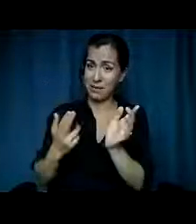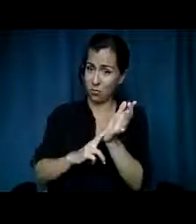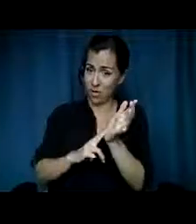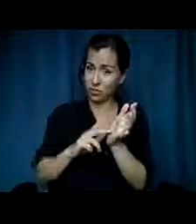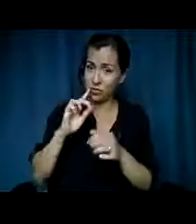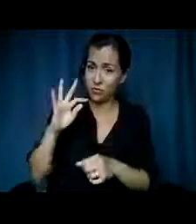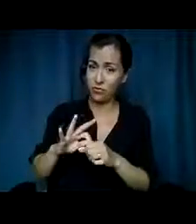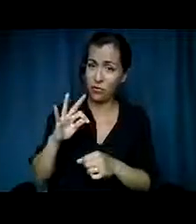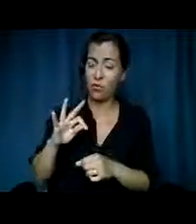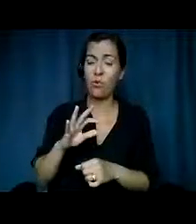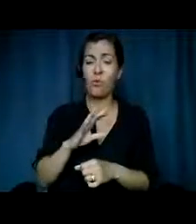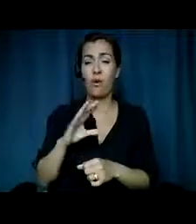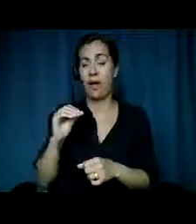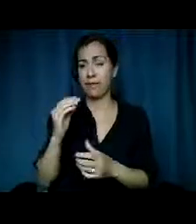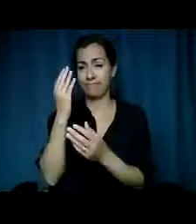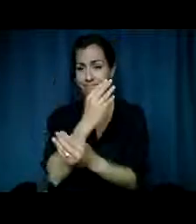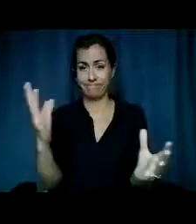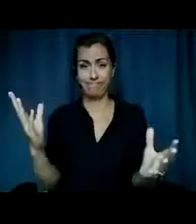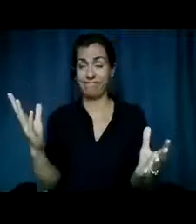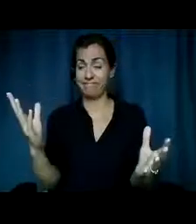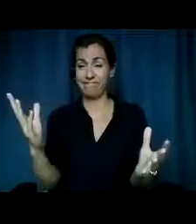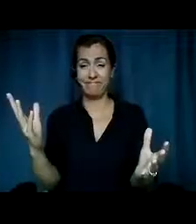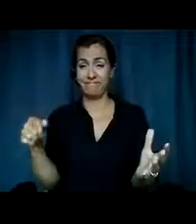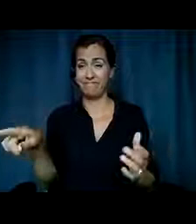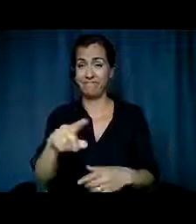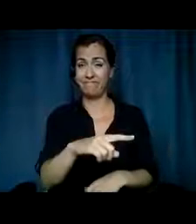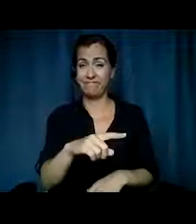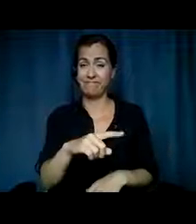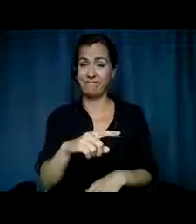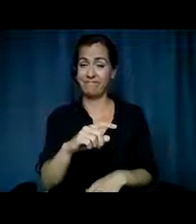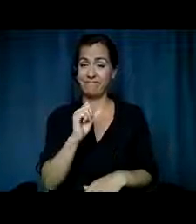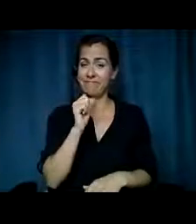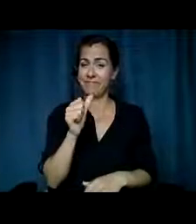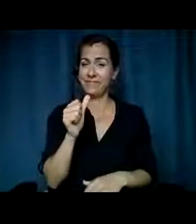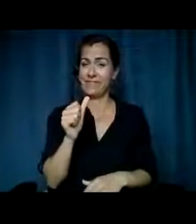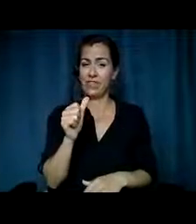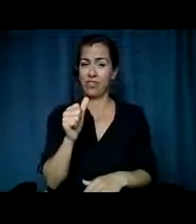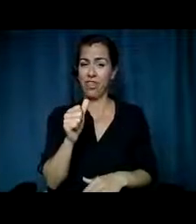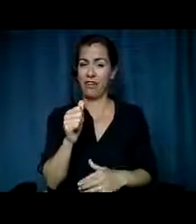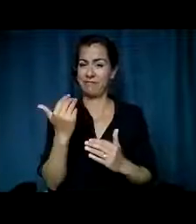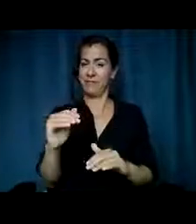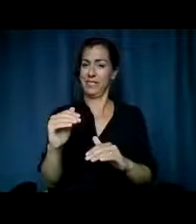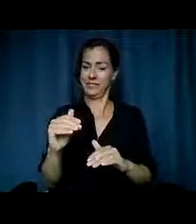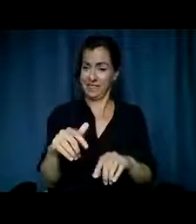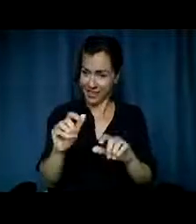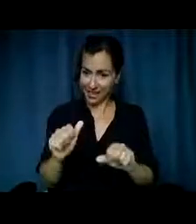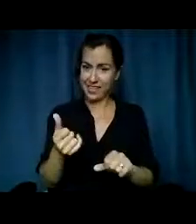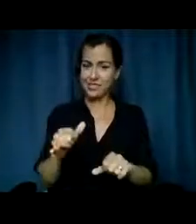people's addresses are going to change. Keeping that up, to maintain, we need to maintain those up-to-date registrations so that people